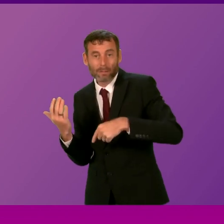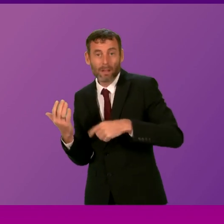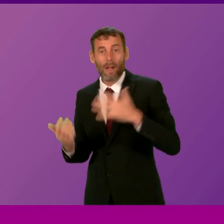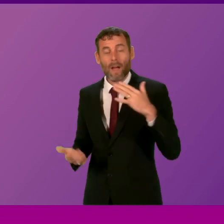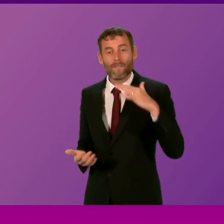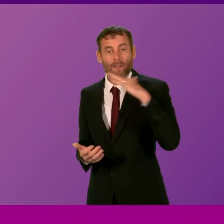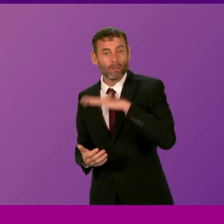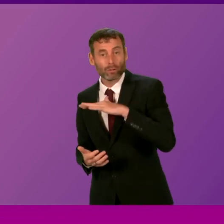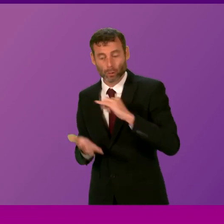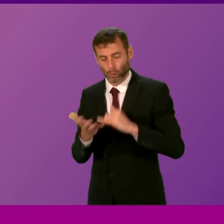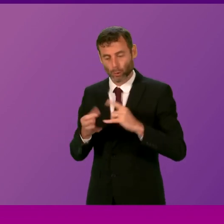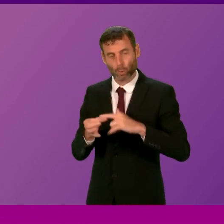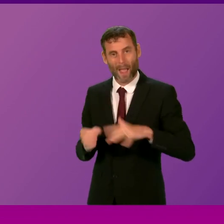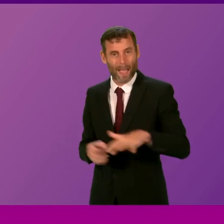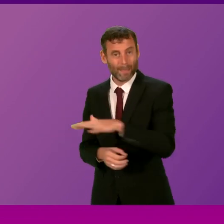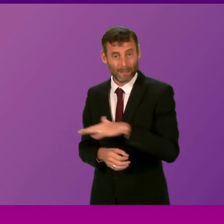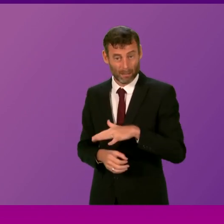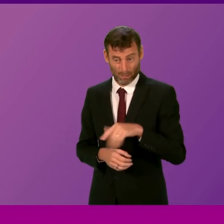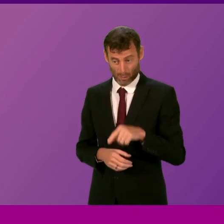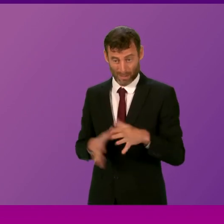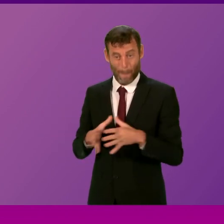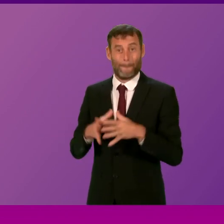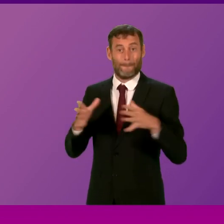which is more than the size of a football pitch. Assumptions about